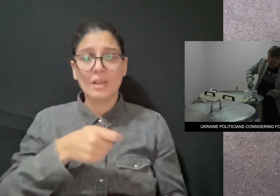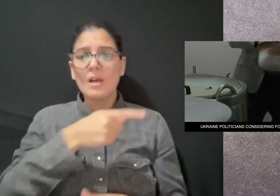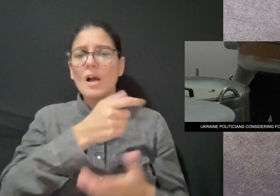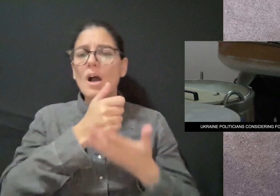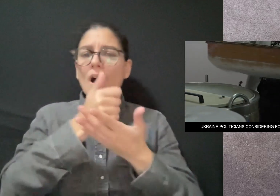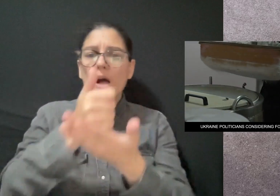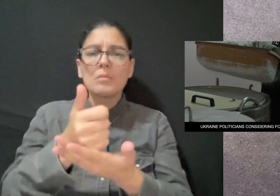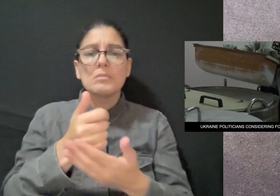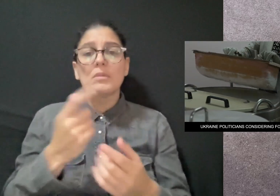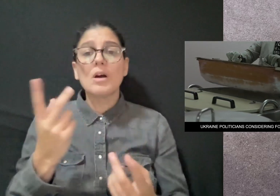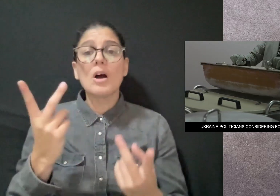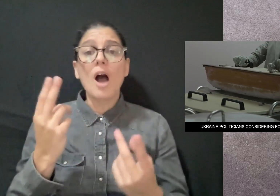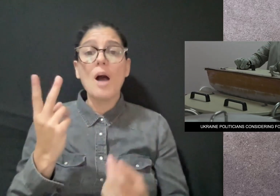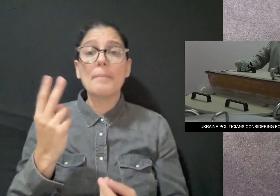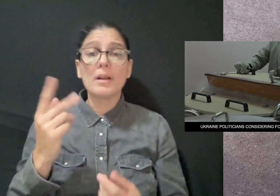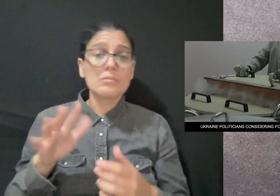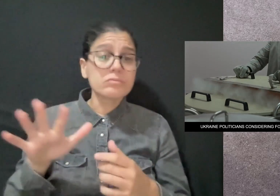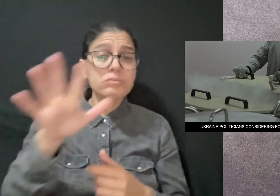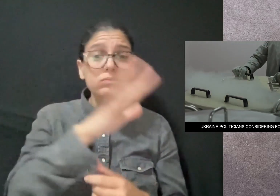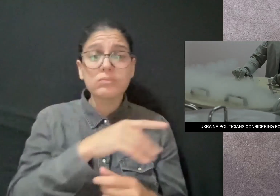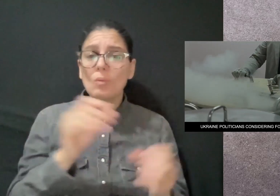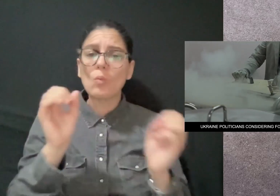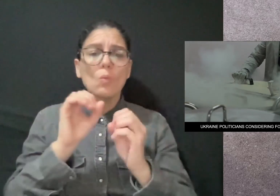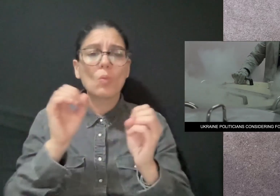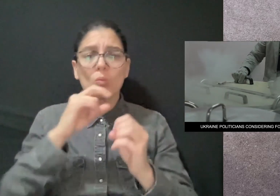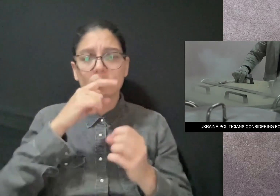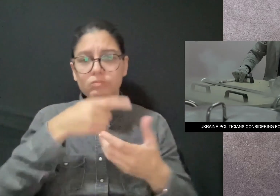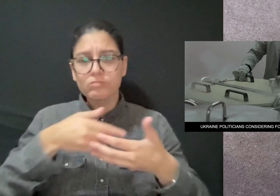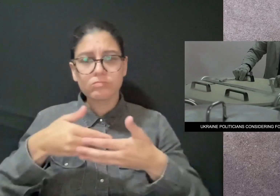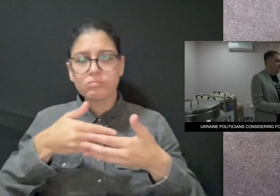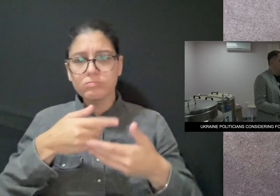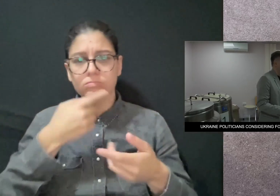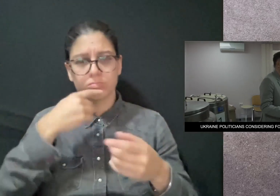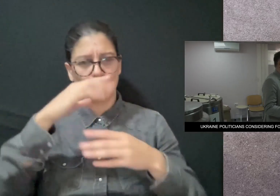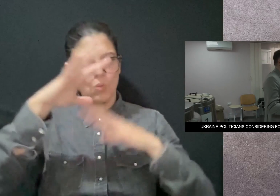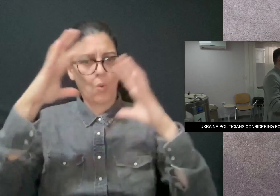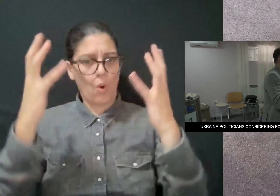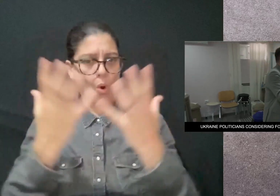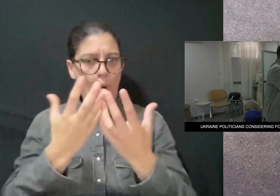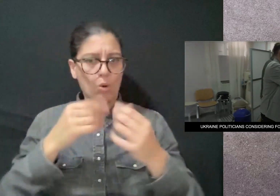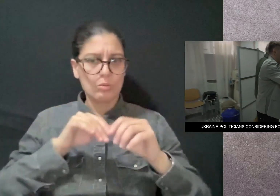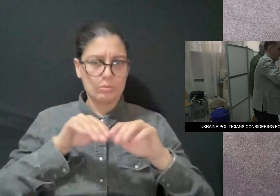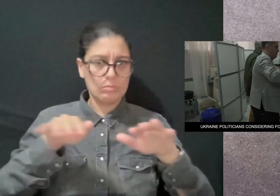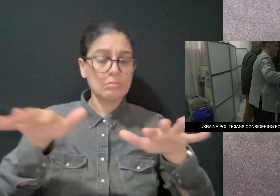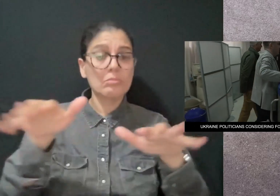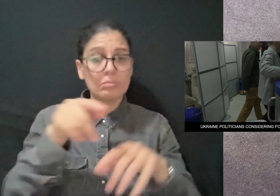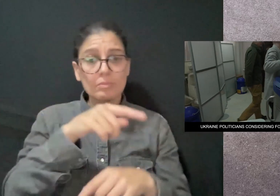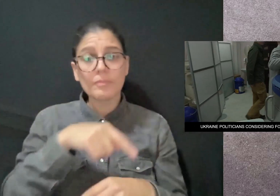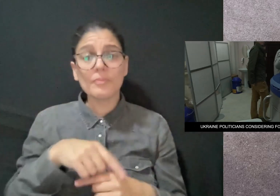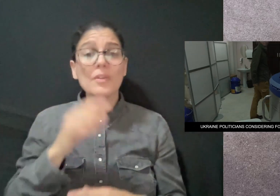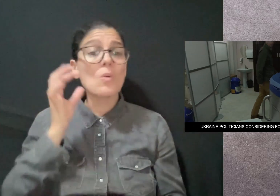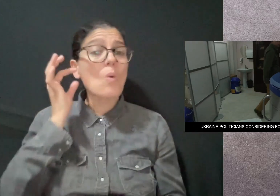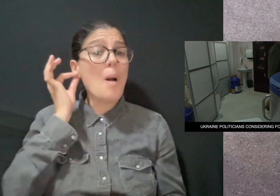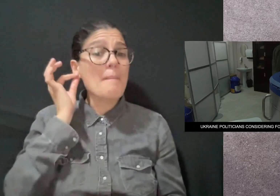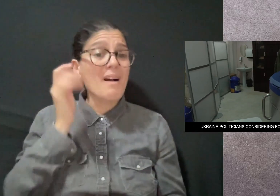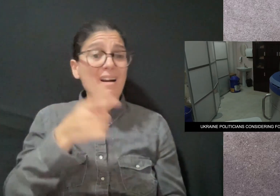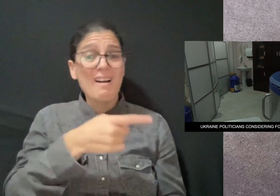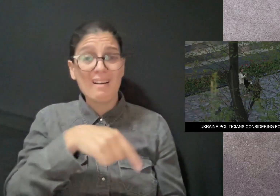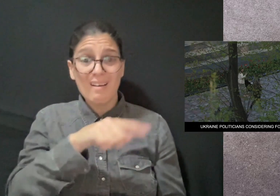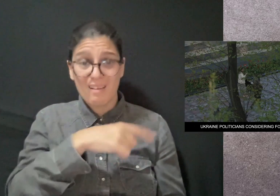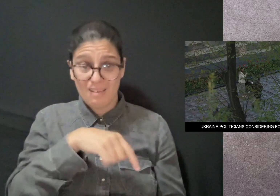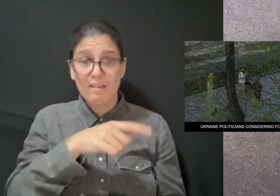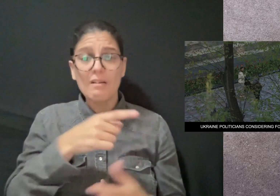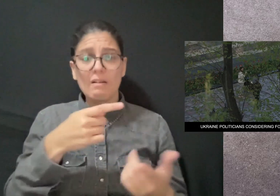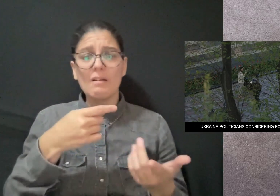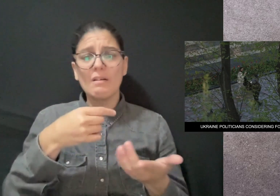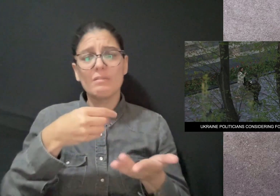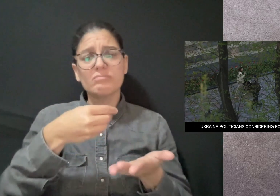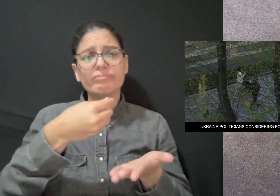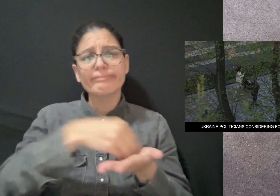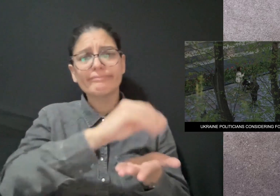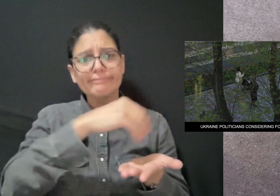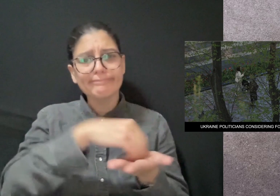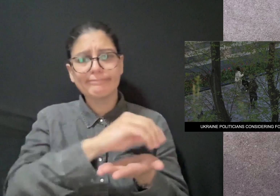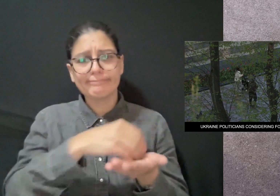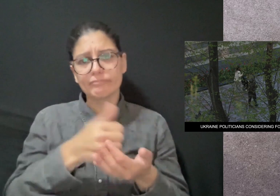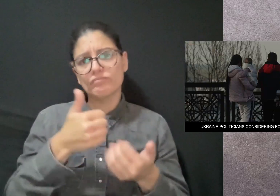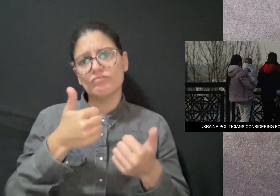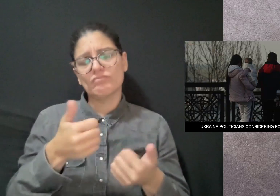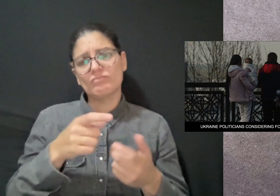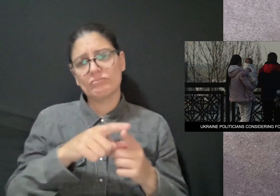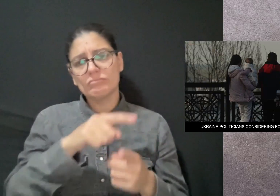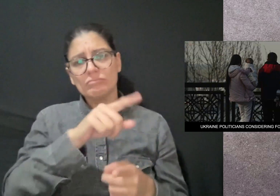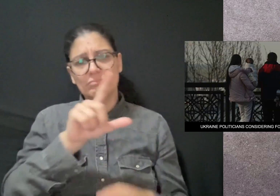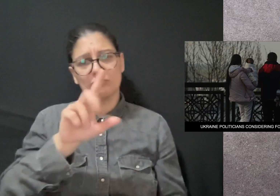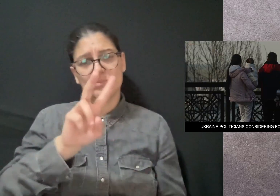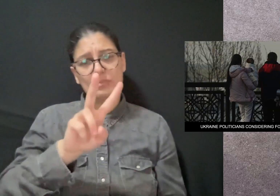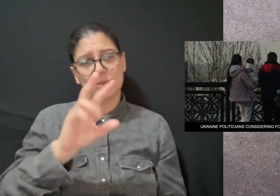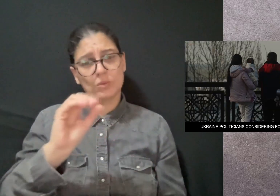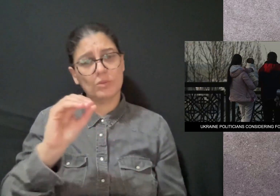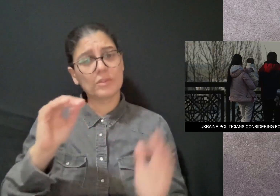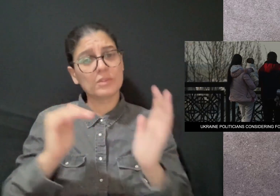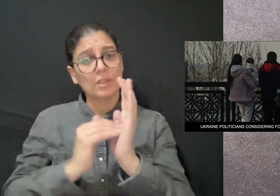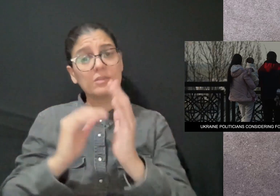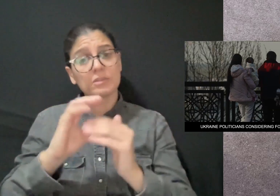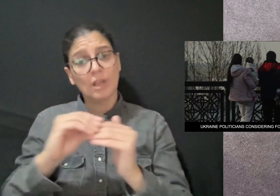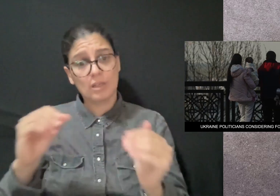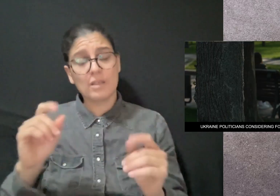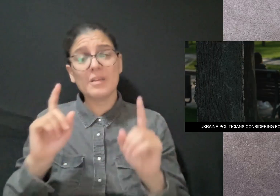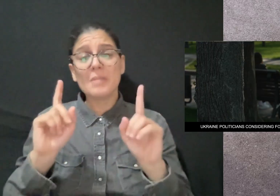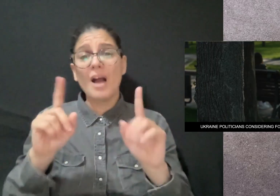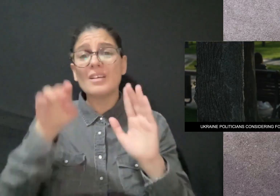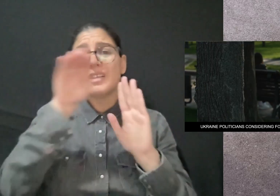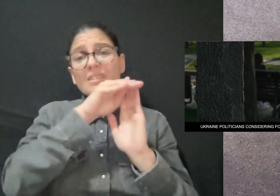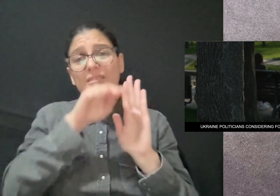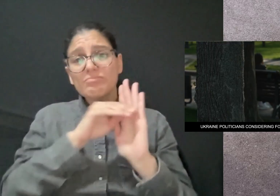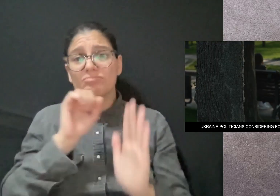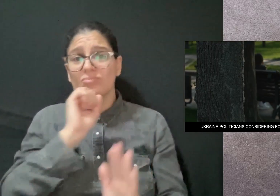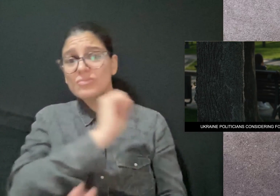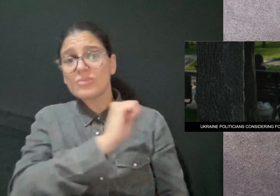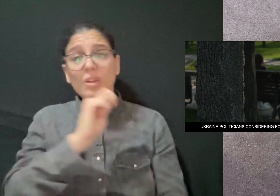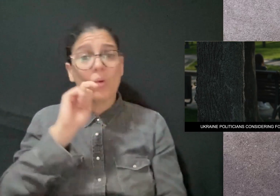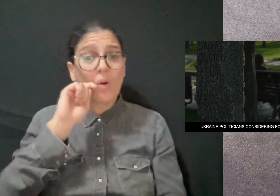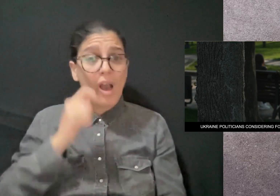help childless couples all over the world women are paid well typically $20,000 but